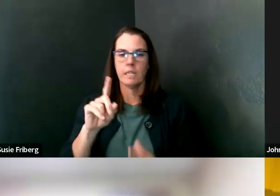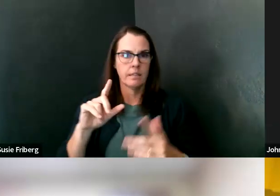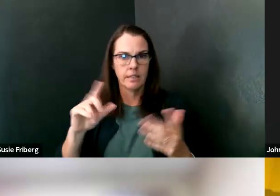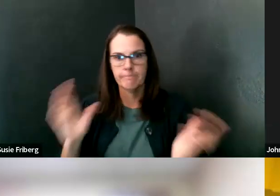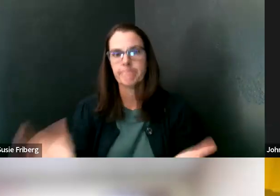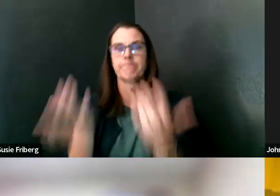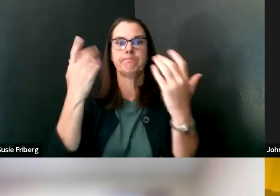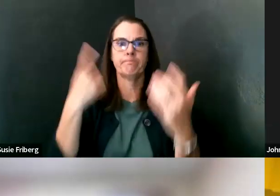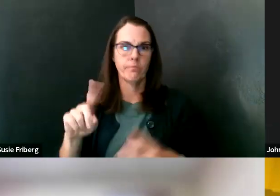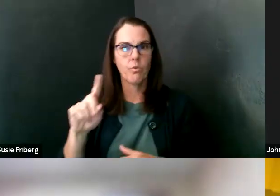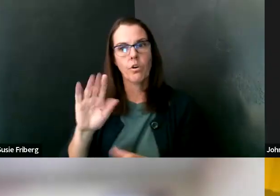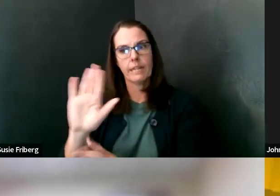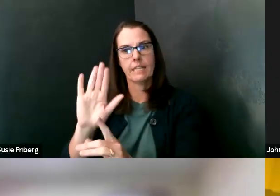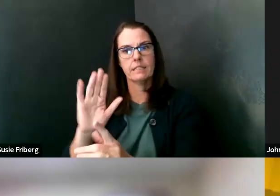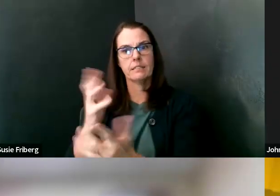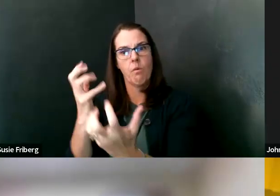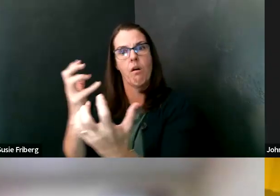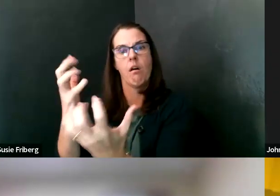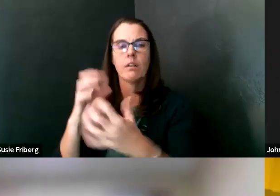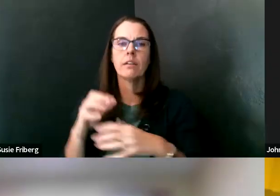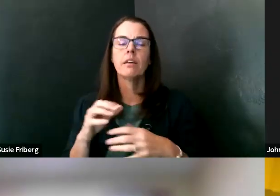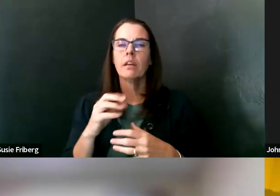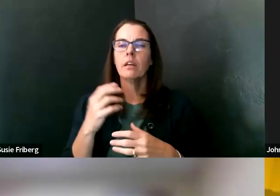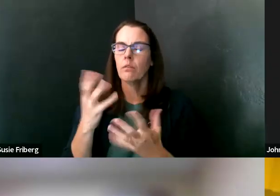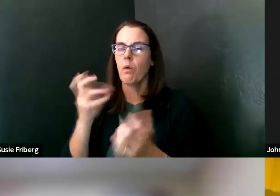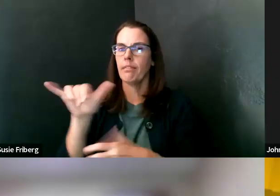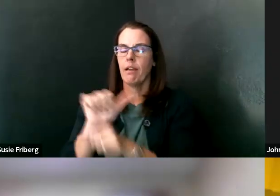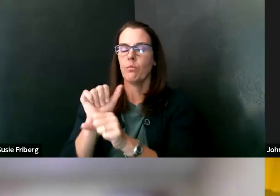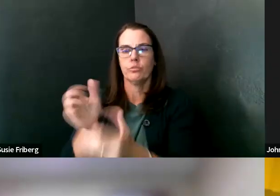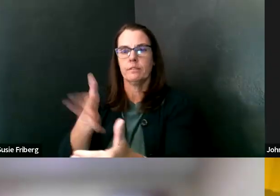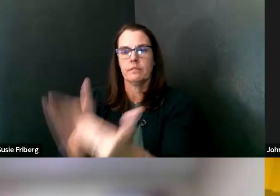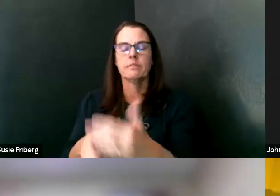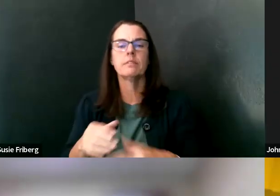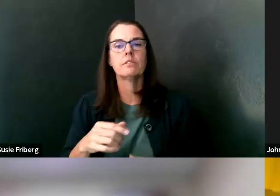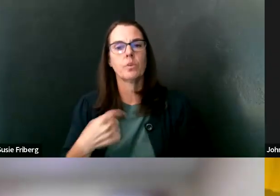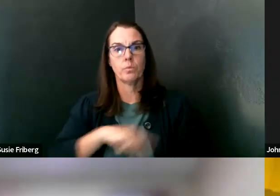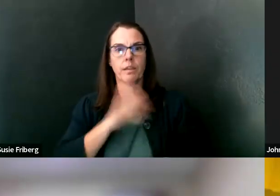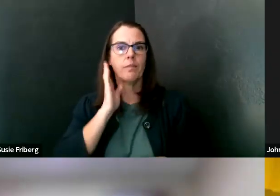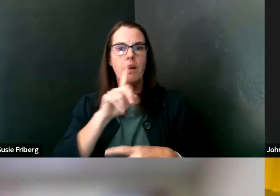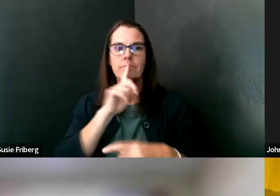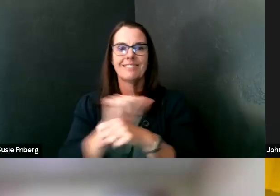for Senator Widen uh in pursuing that work. Um uh so we definitely are going to continue to do that